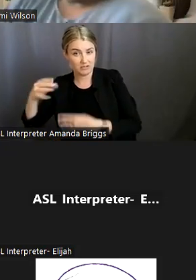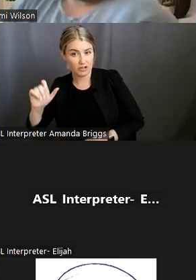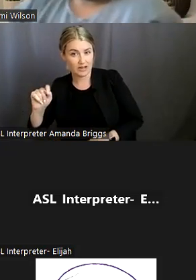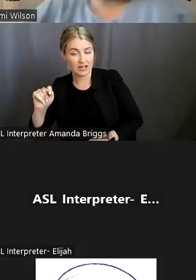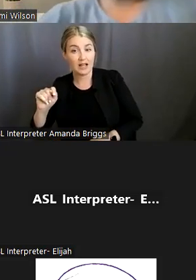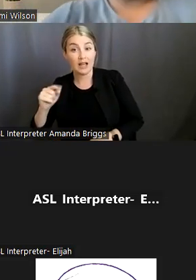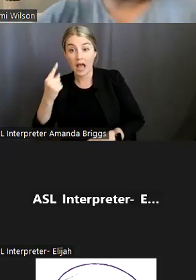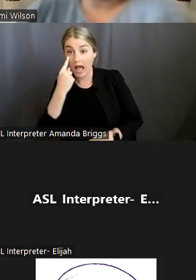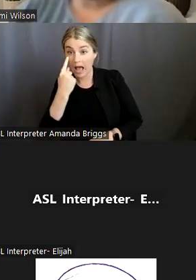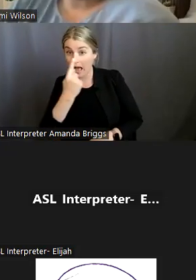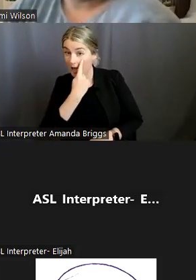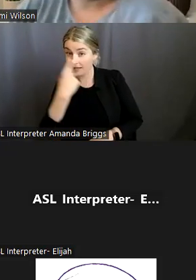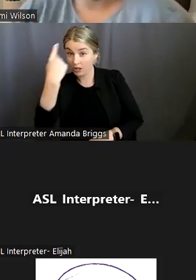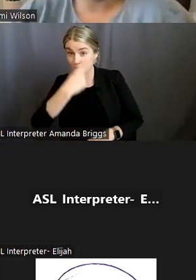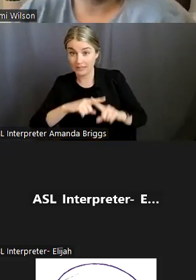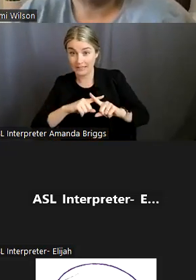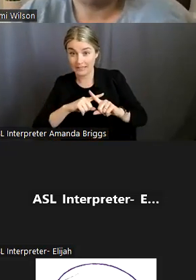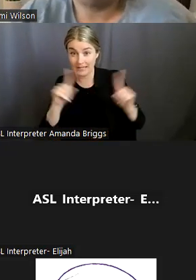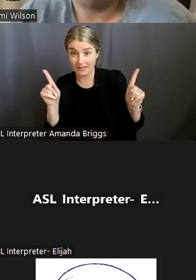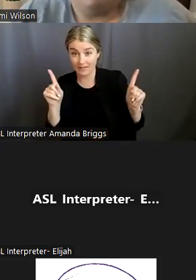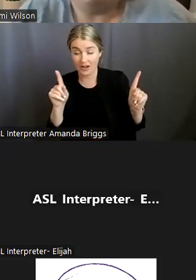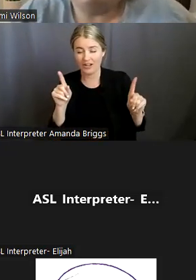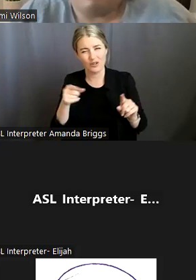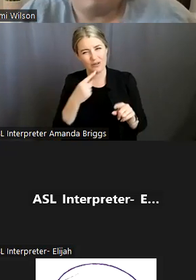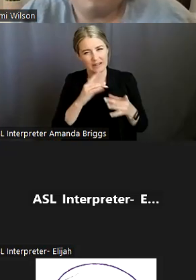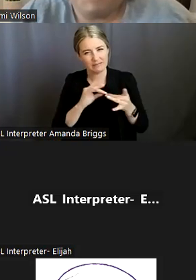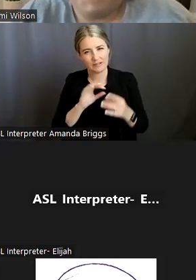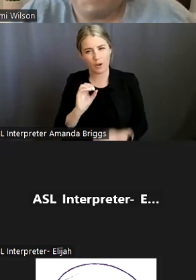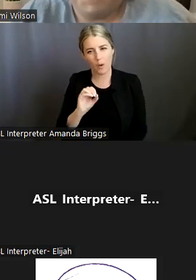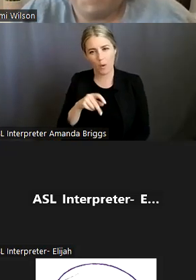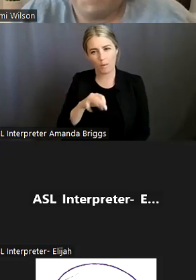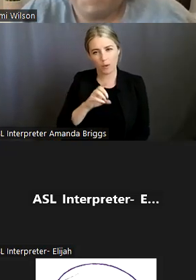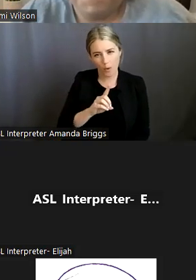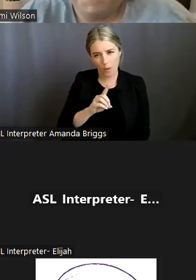appearance based on it being a stimulant?' You had mentioned it in the other slide.